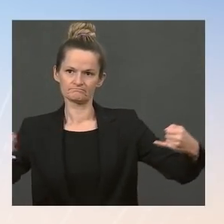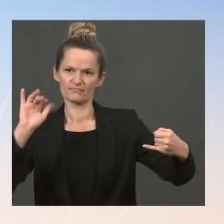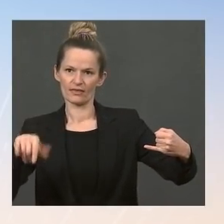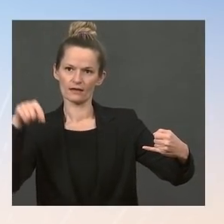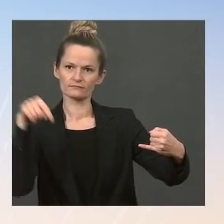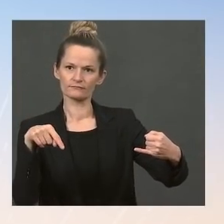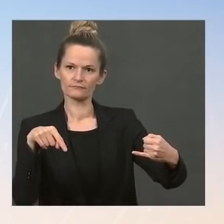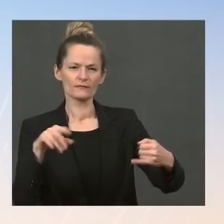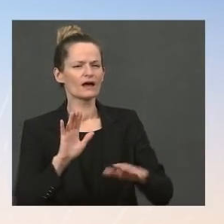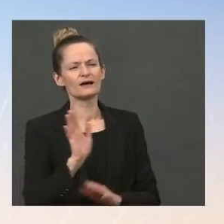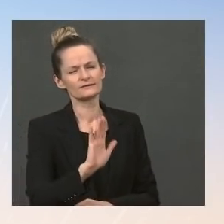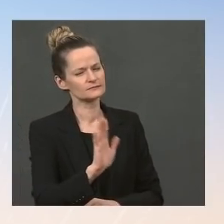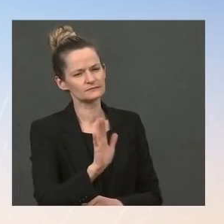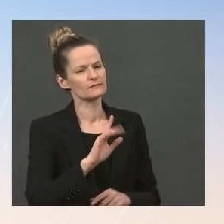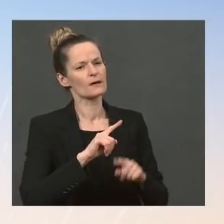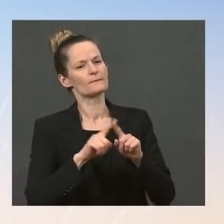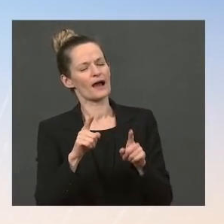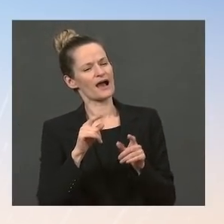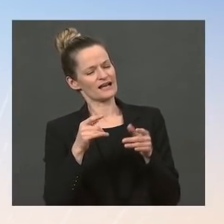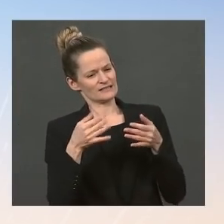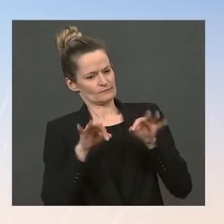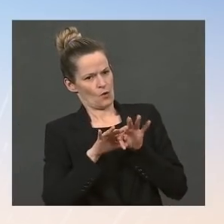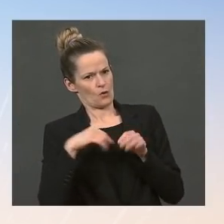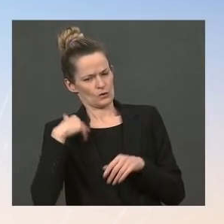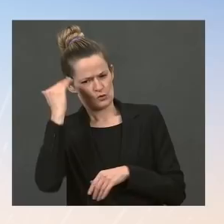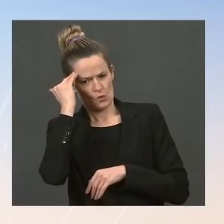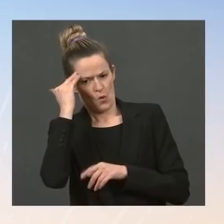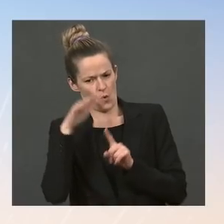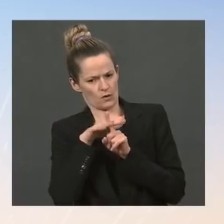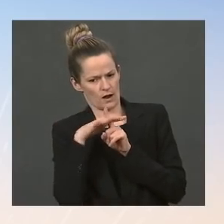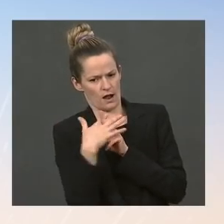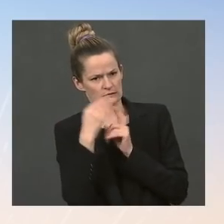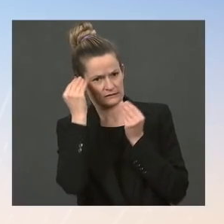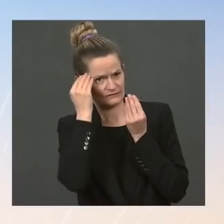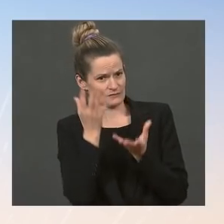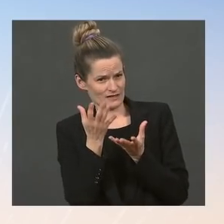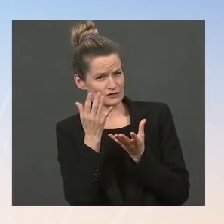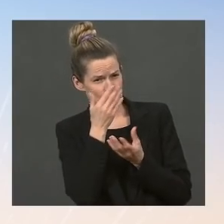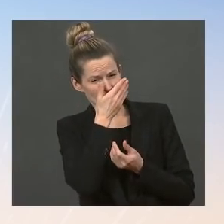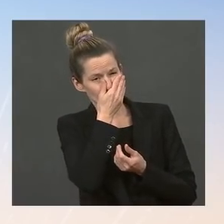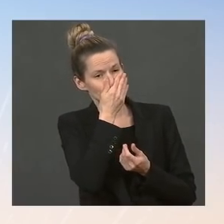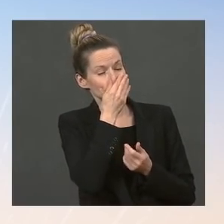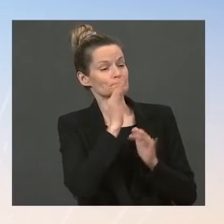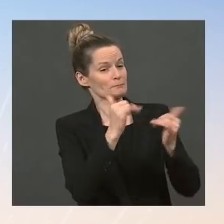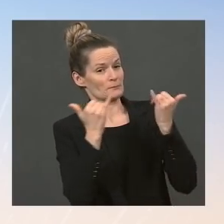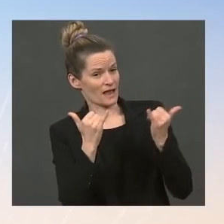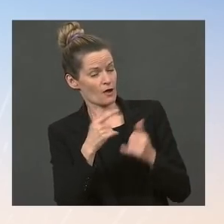for everybody to understand, as you well know, that 80 times has Congress raised the debt limit.